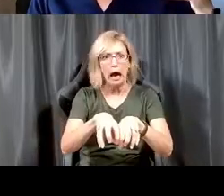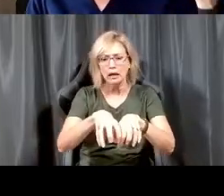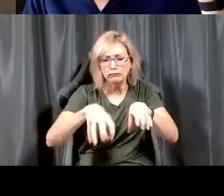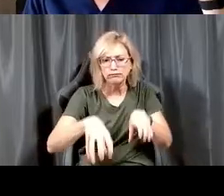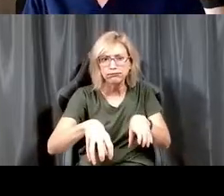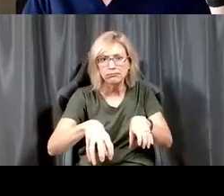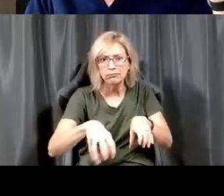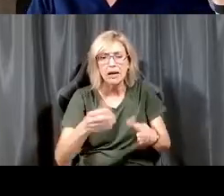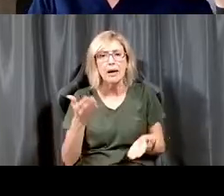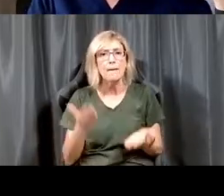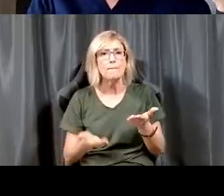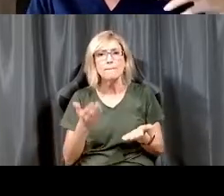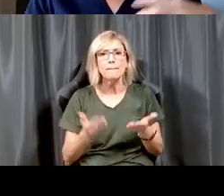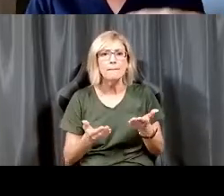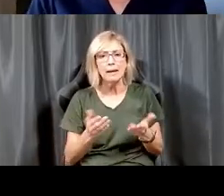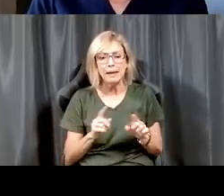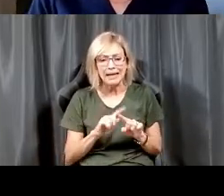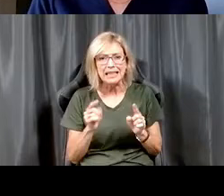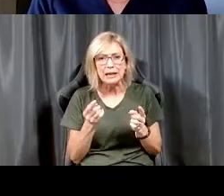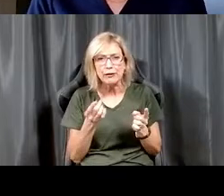to have different texture the foods in their mouth at the same time.